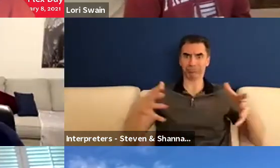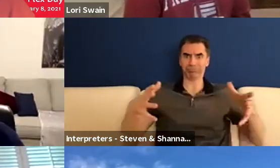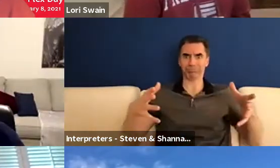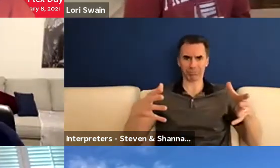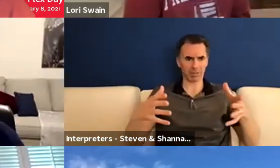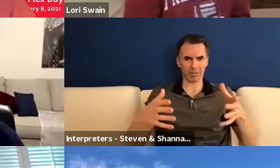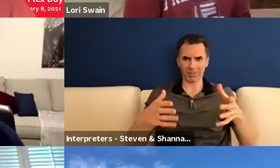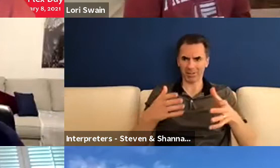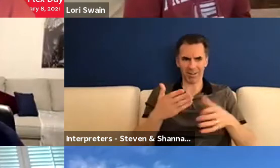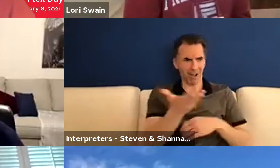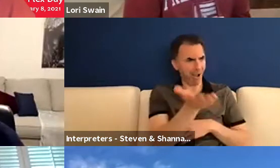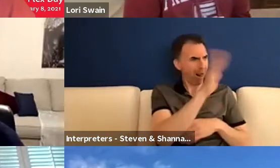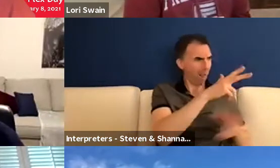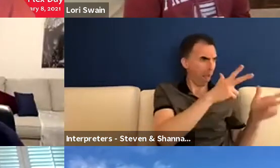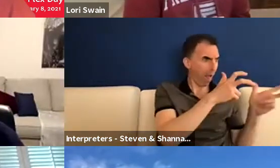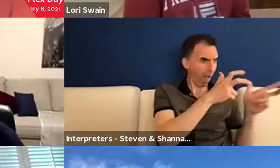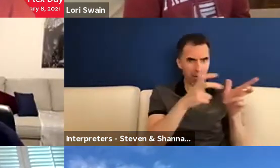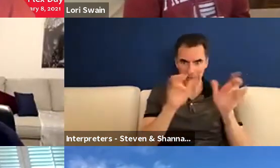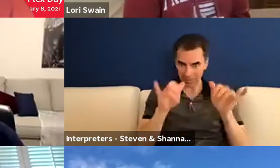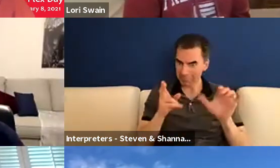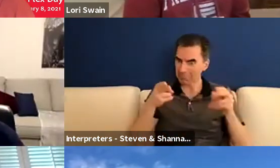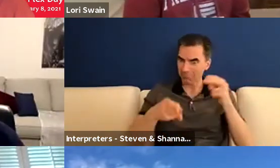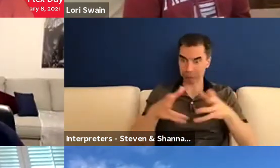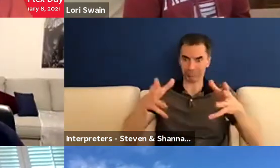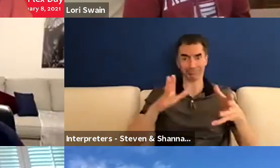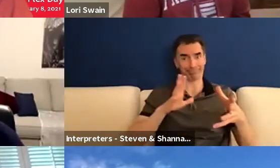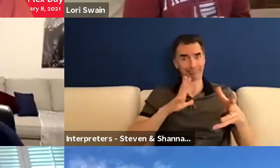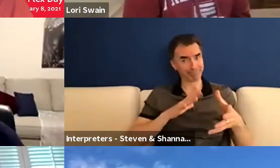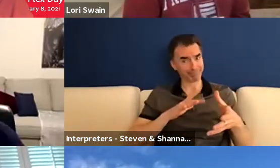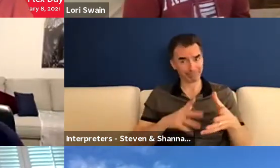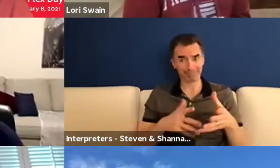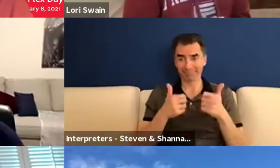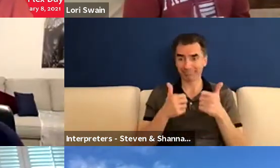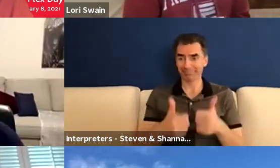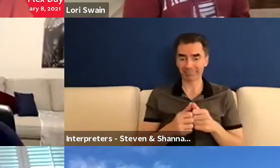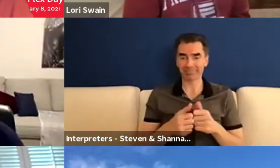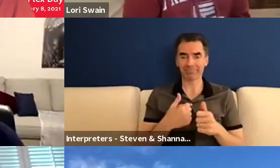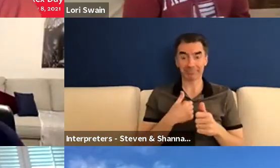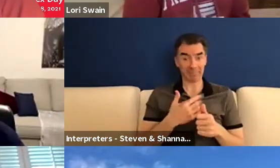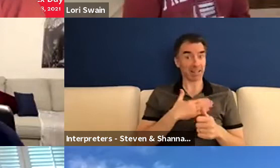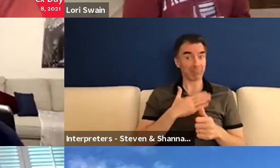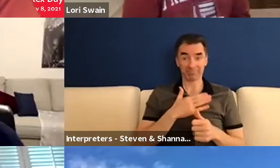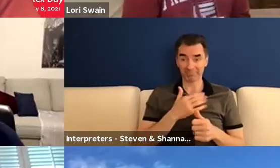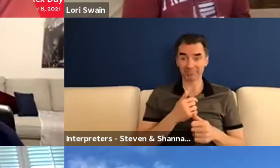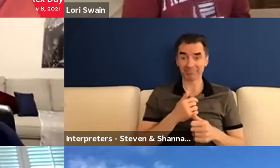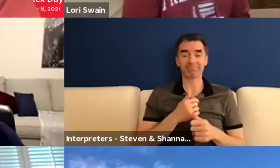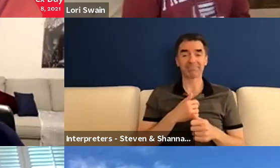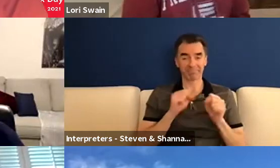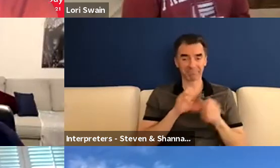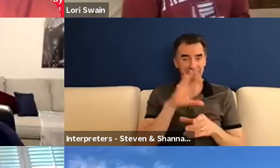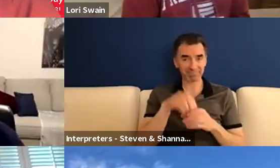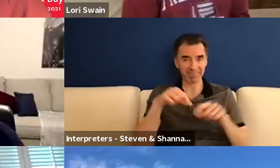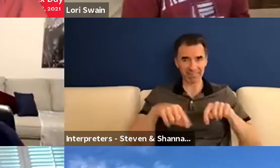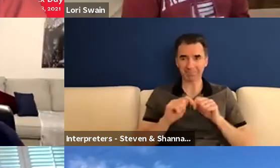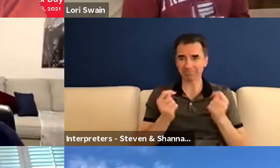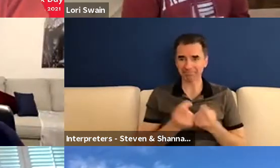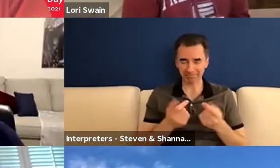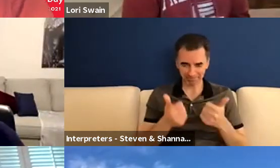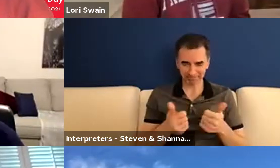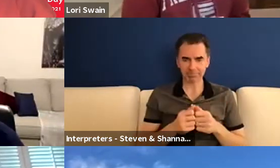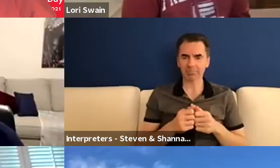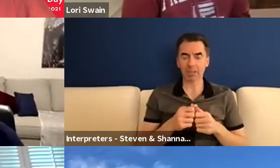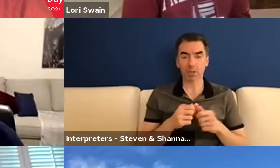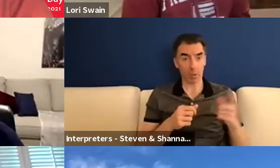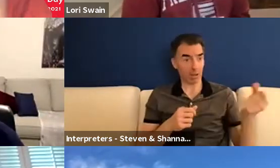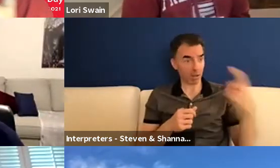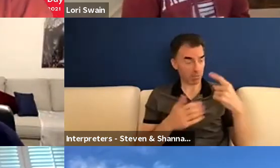and rich day, so I'm just happy to to participate with our team in you know, so you asked, What is our what is our role? What is